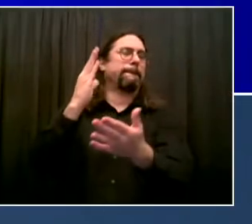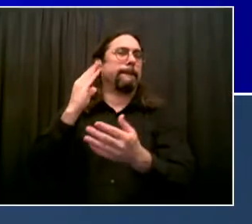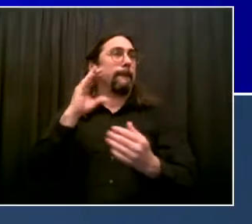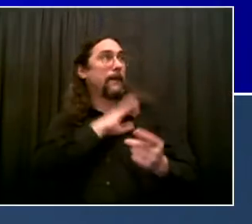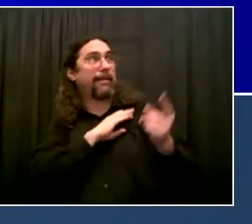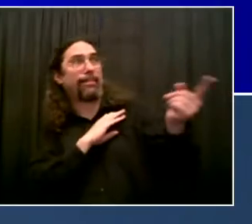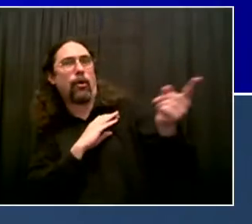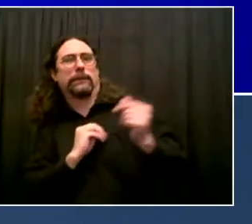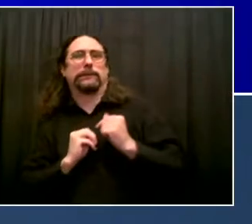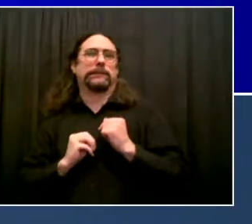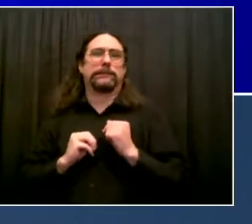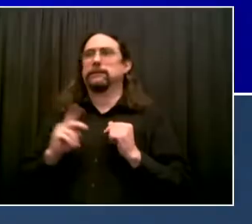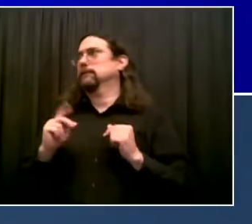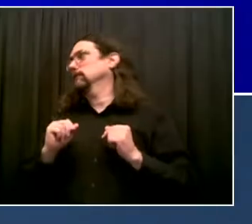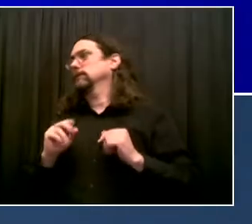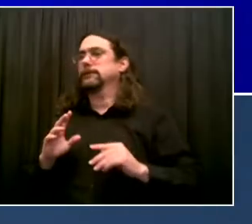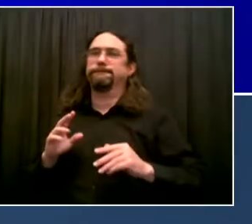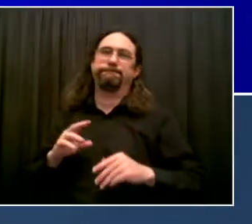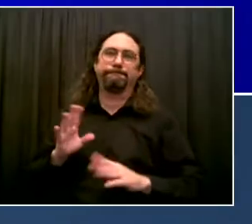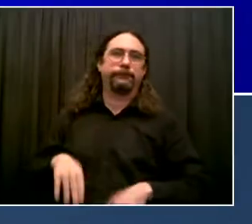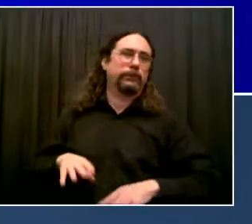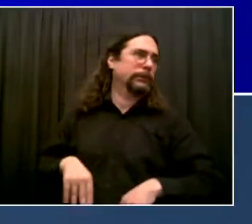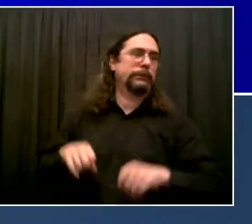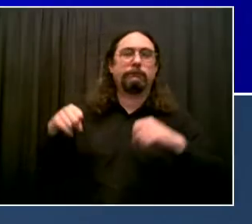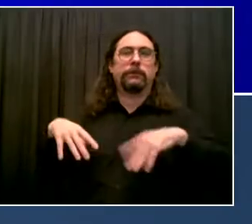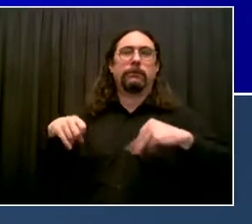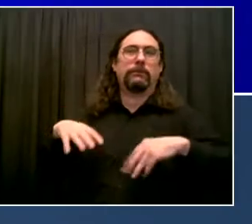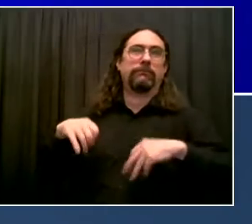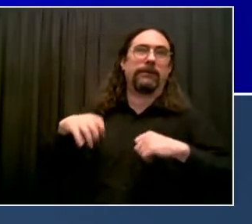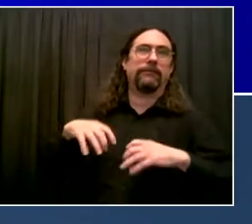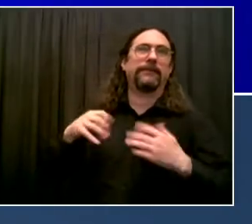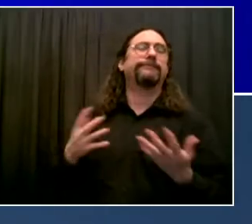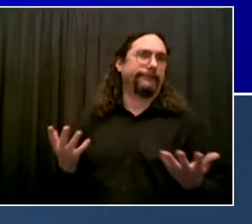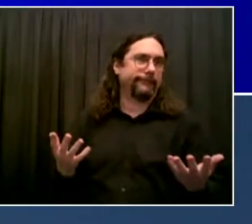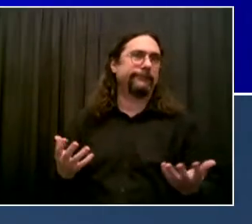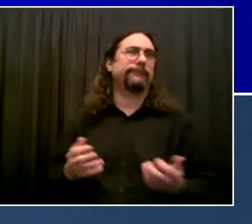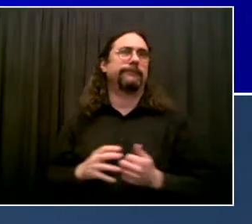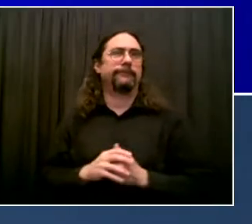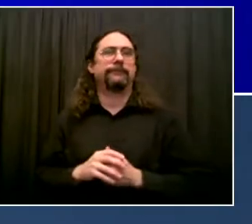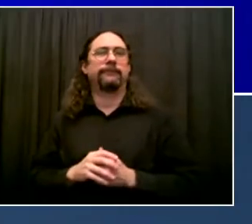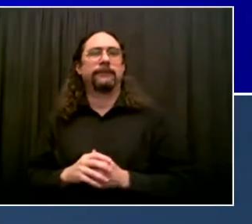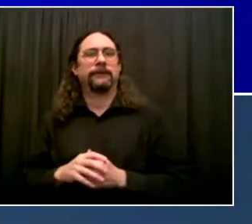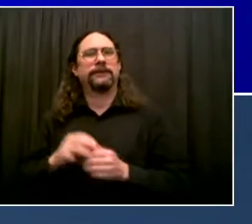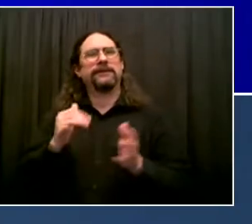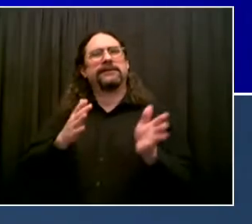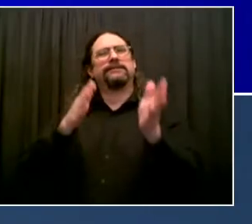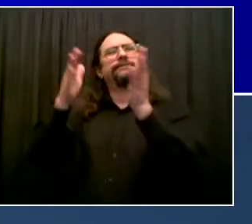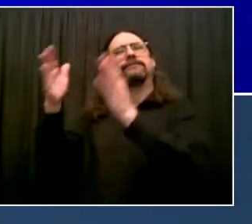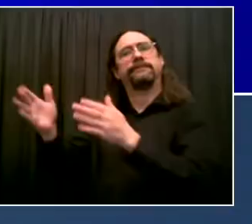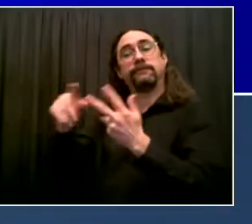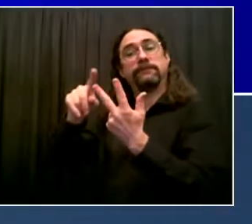COURTS, I TALKED TO COMMUNITY, COPS AND COURTS. LET'S TALK ABOUT COURTS.